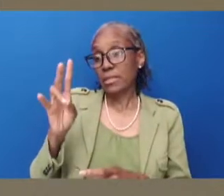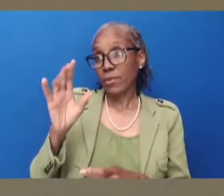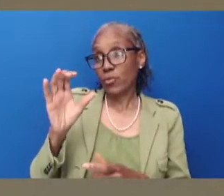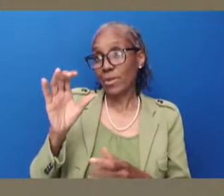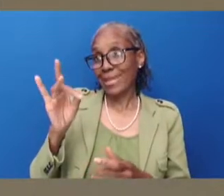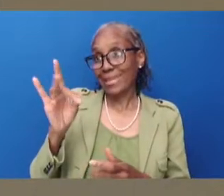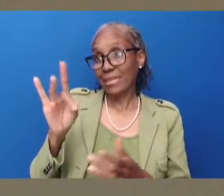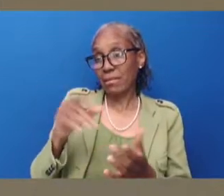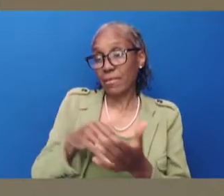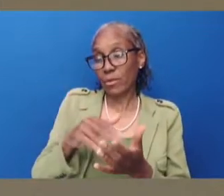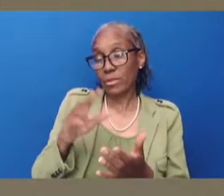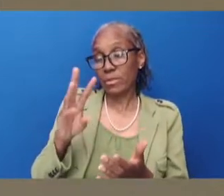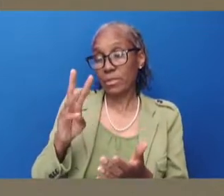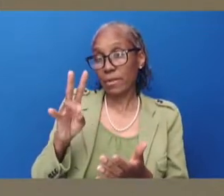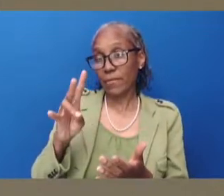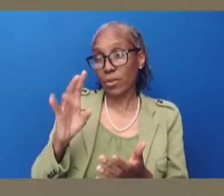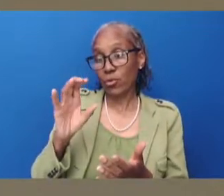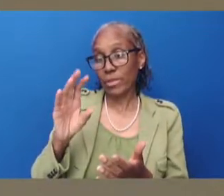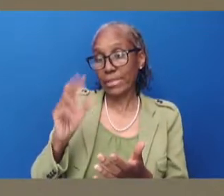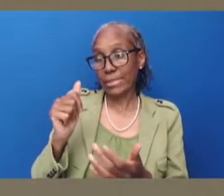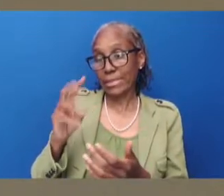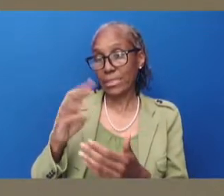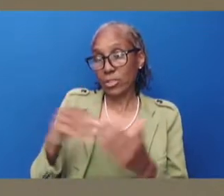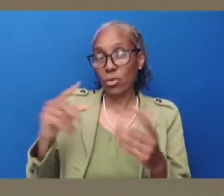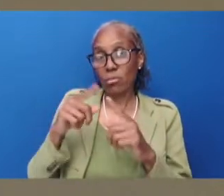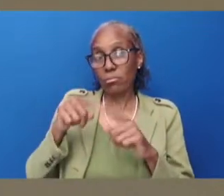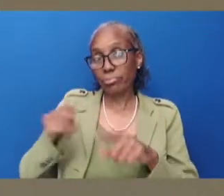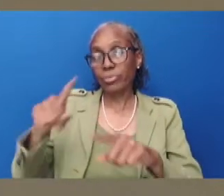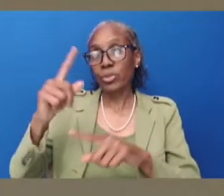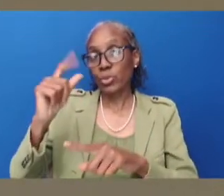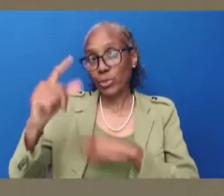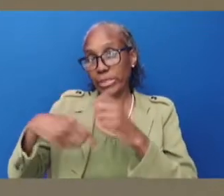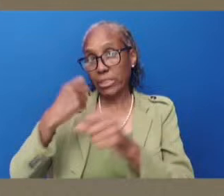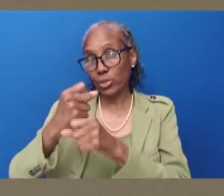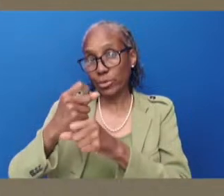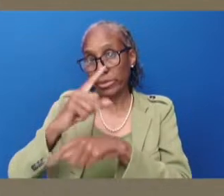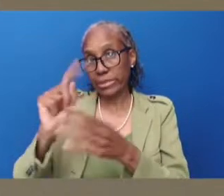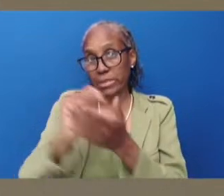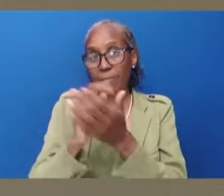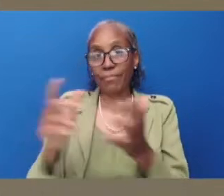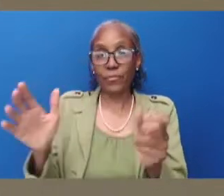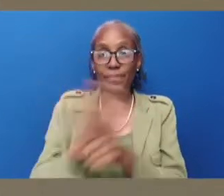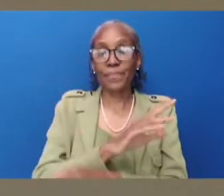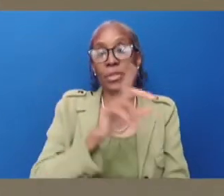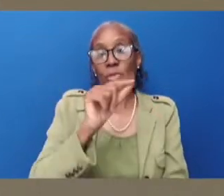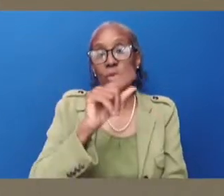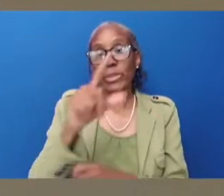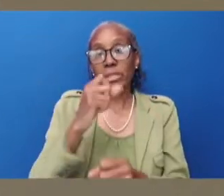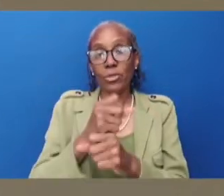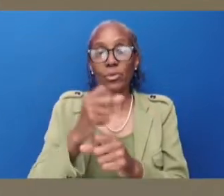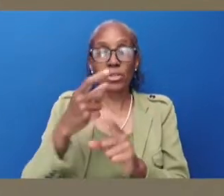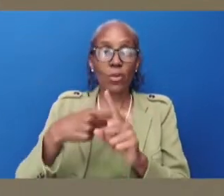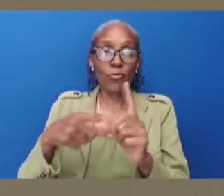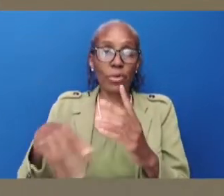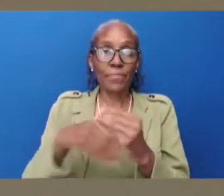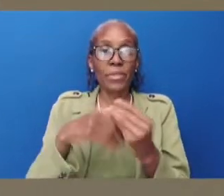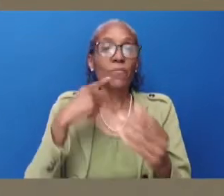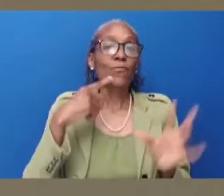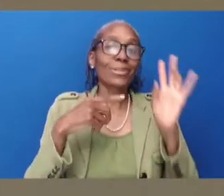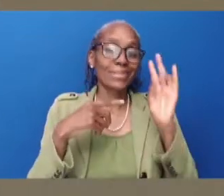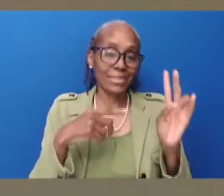CONDITIONS TO ON OH INDICATE A